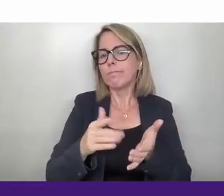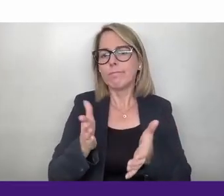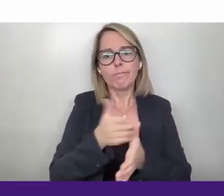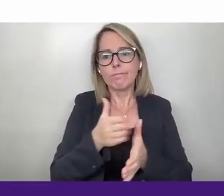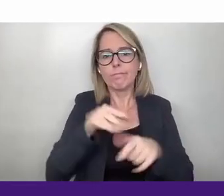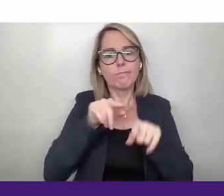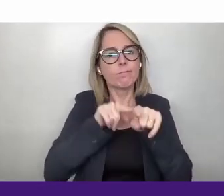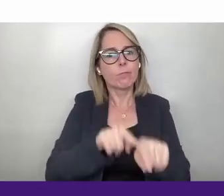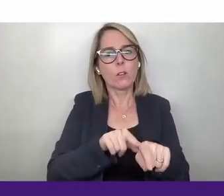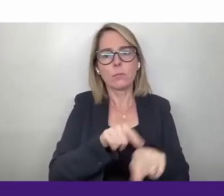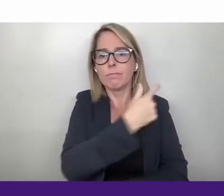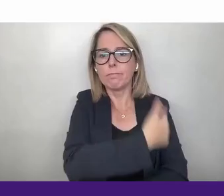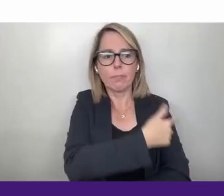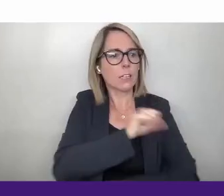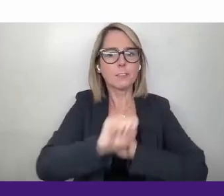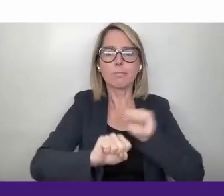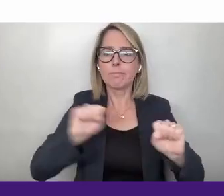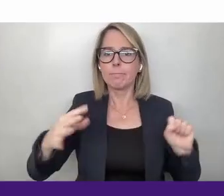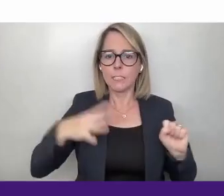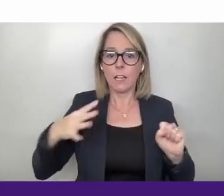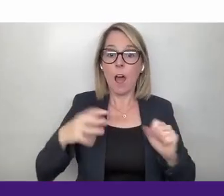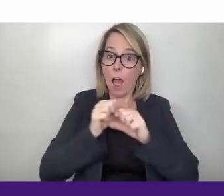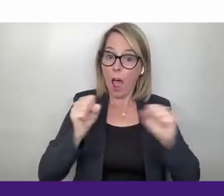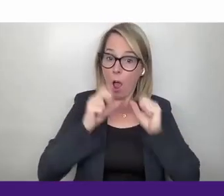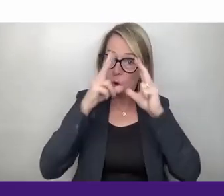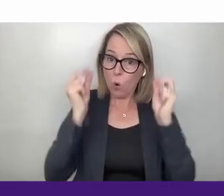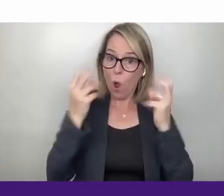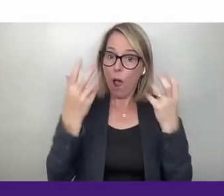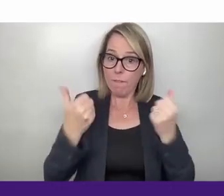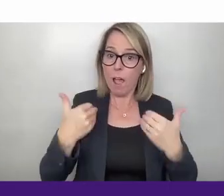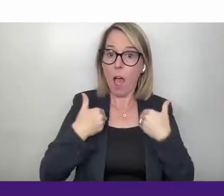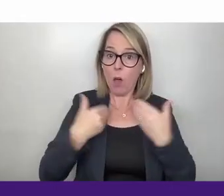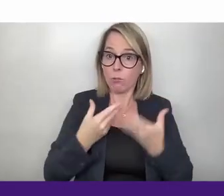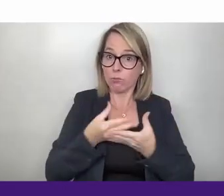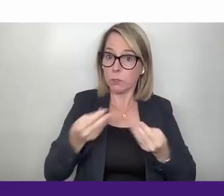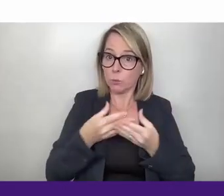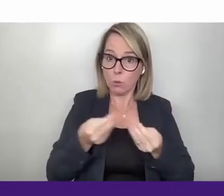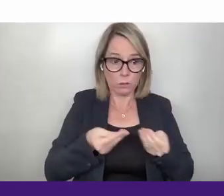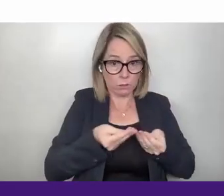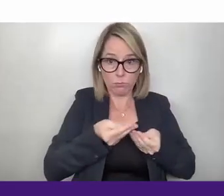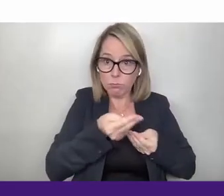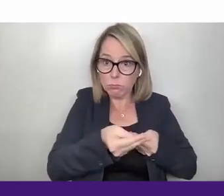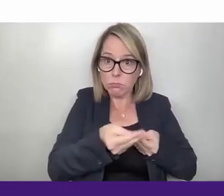patient. Our nurses can give health resources to help people to understand their health as